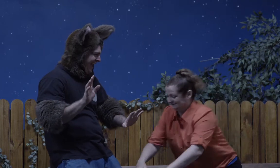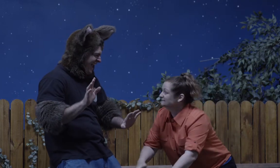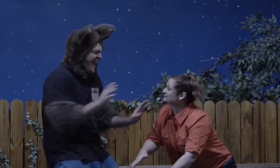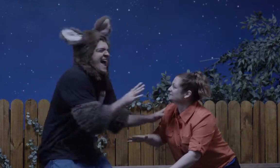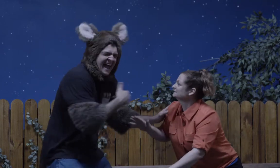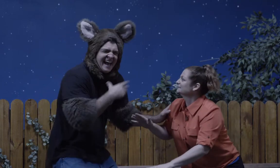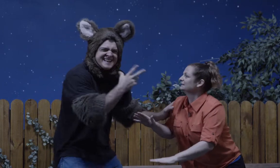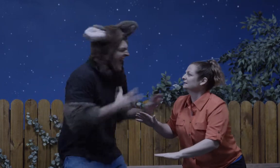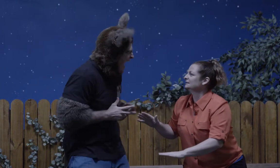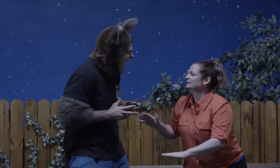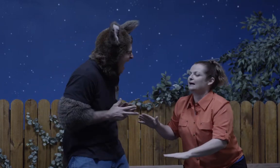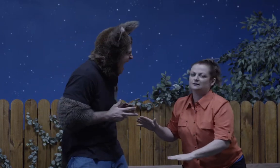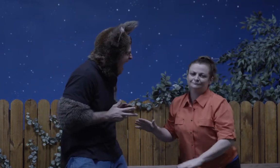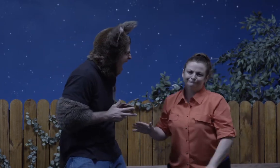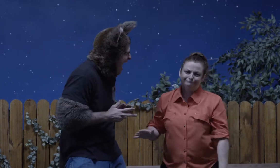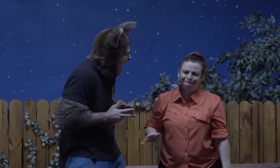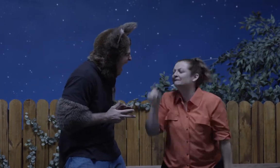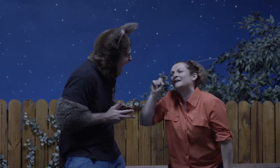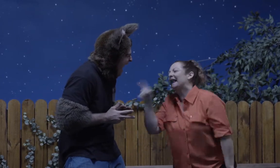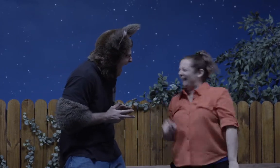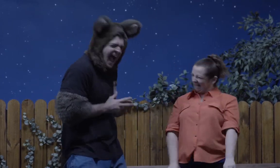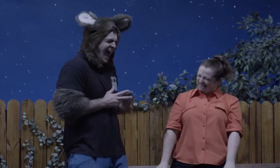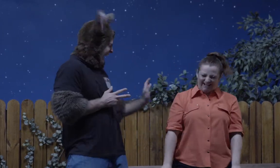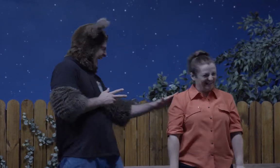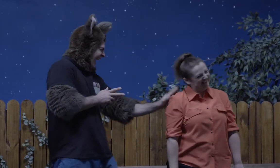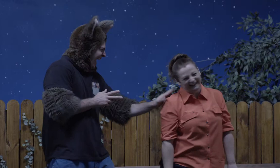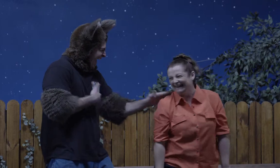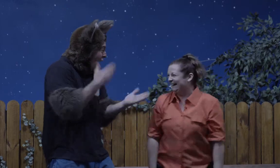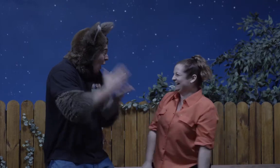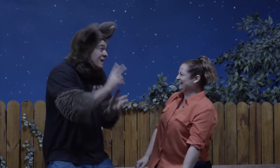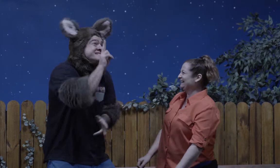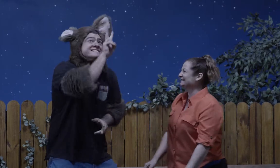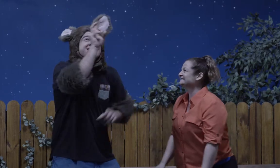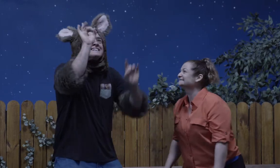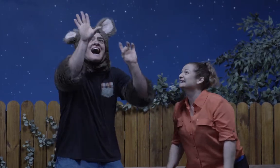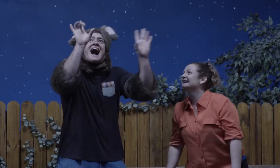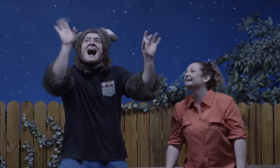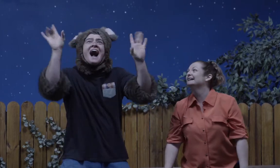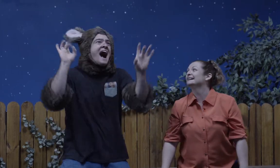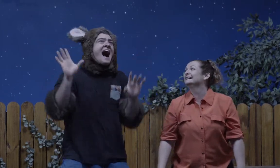I'm joking. Oh, you're so funny. I can see the real stars.